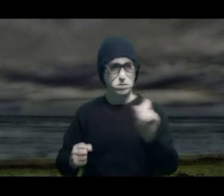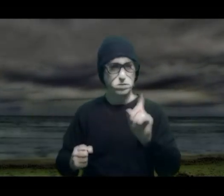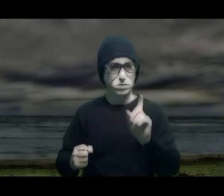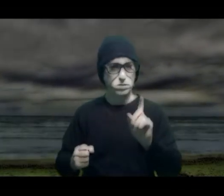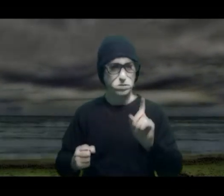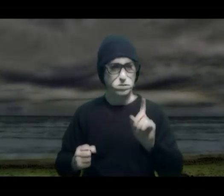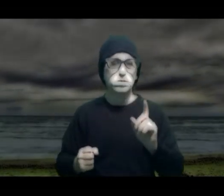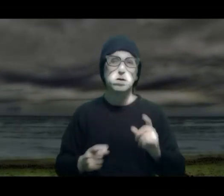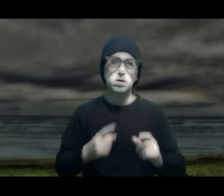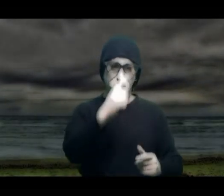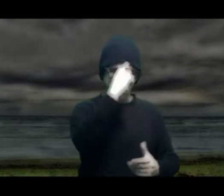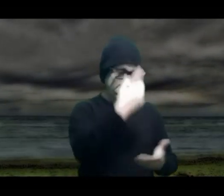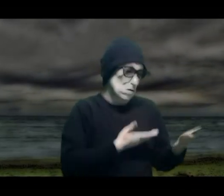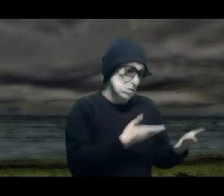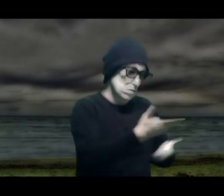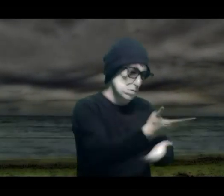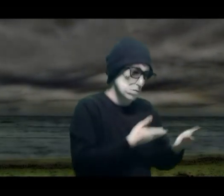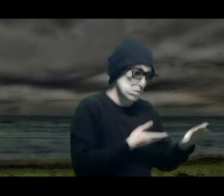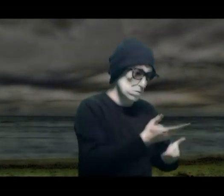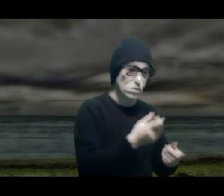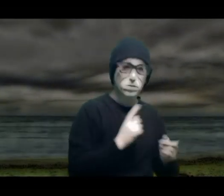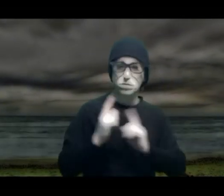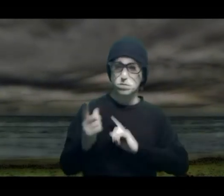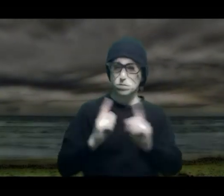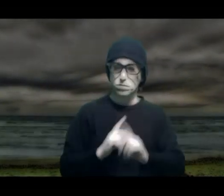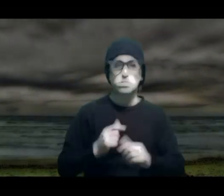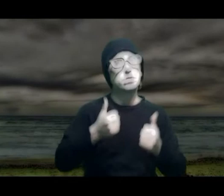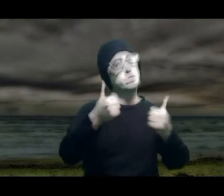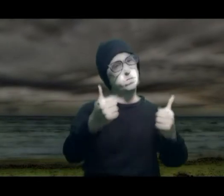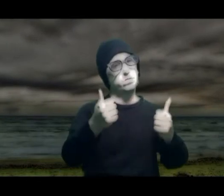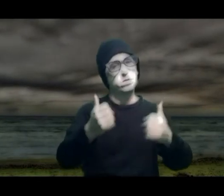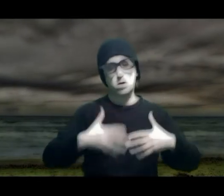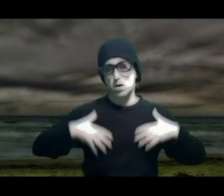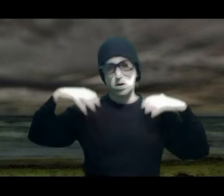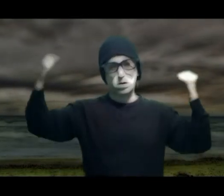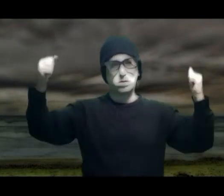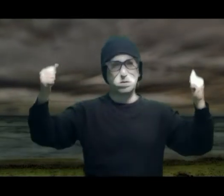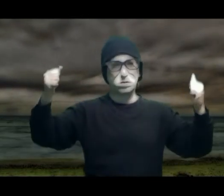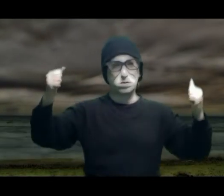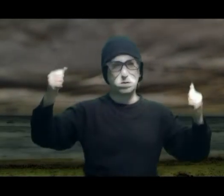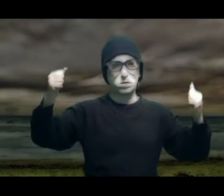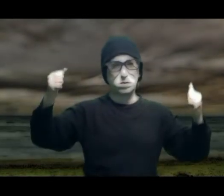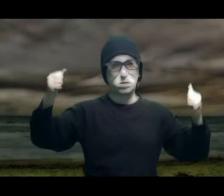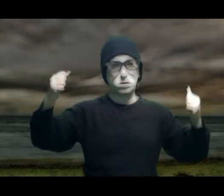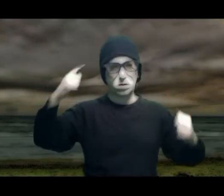psychology or dialogue is good that will bring healing, psychiatry is evil